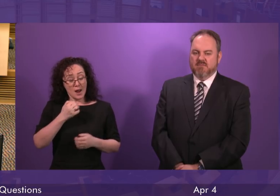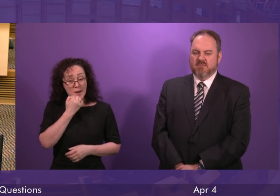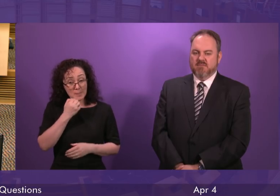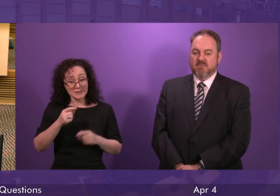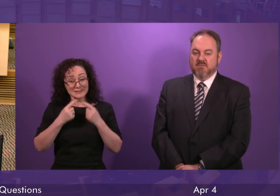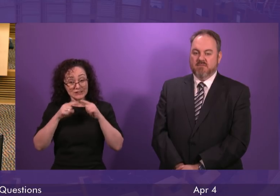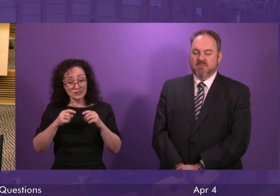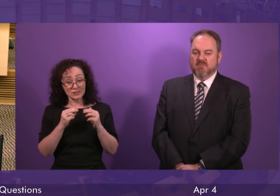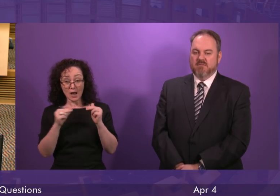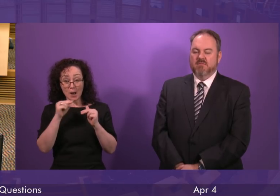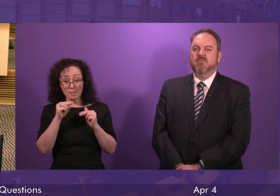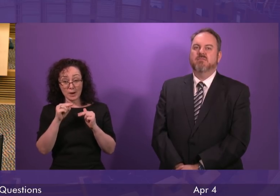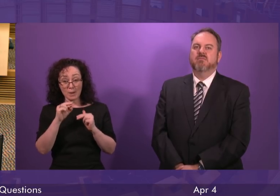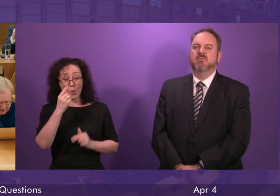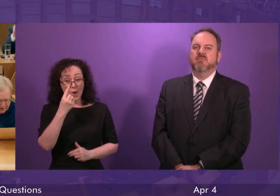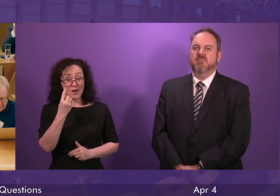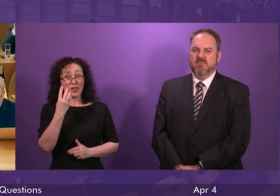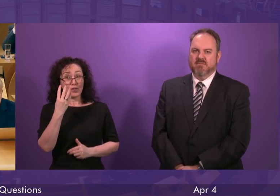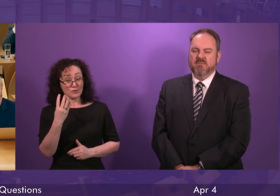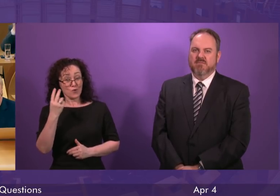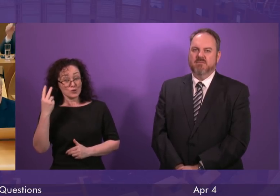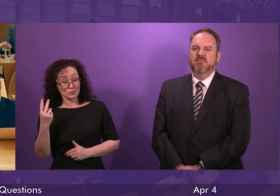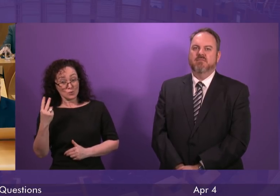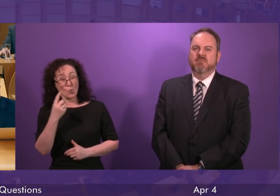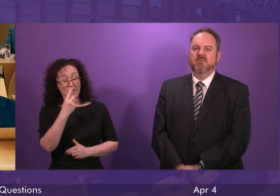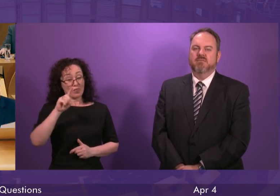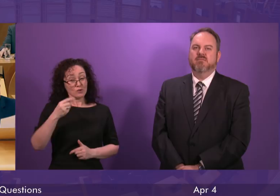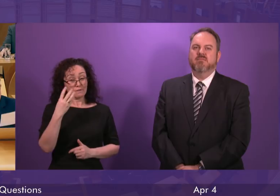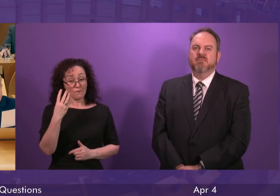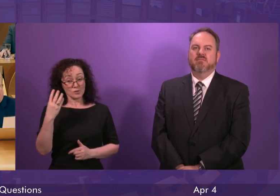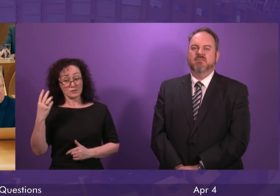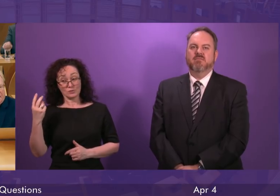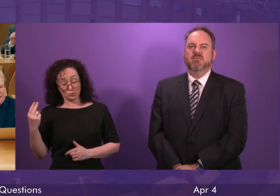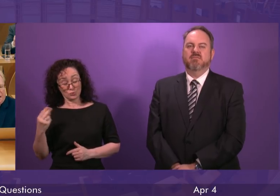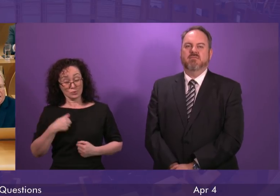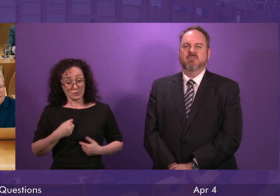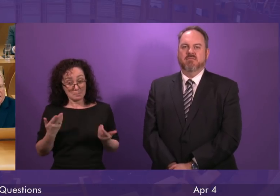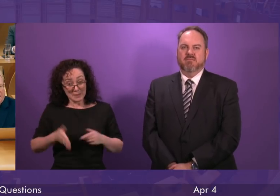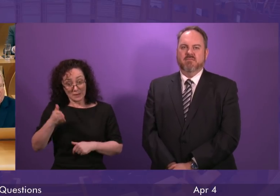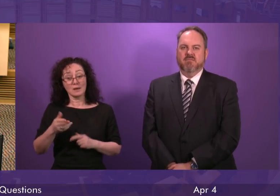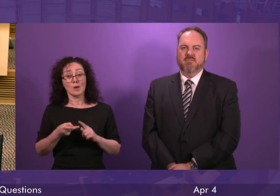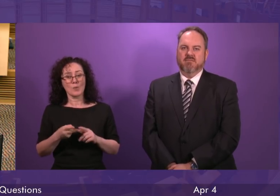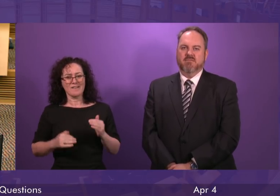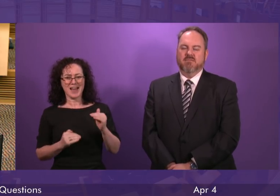by 1,242. We have the highest number of teachers in our schools since 2010 and the highest